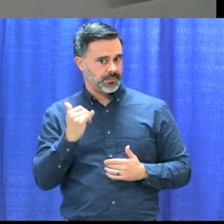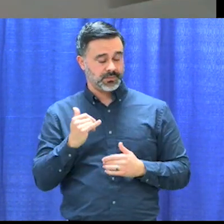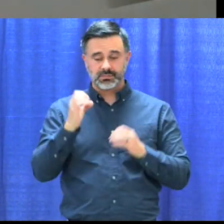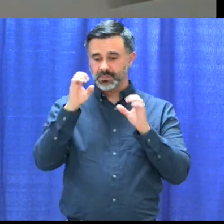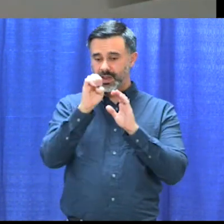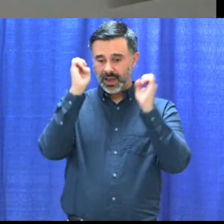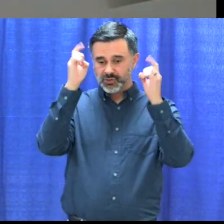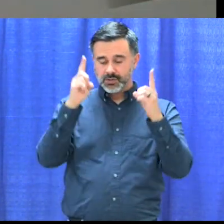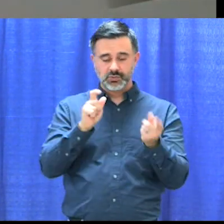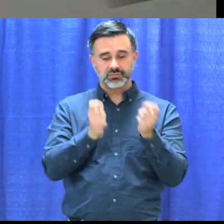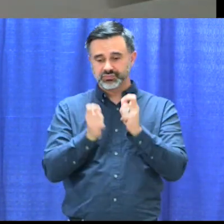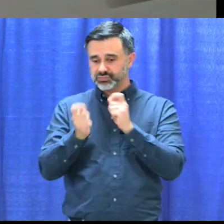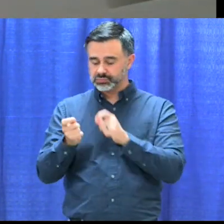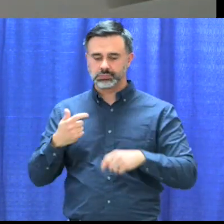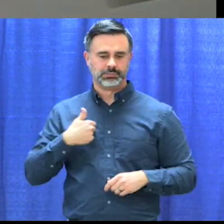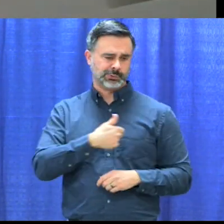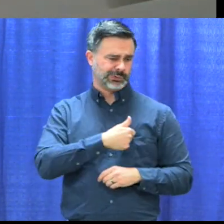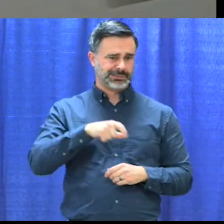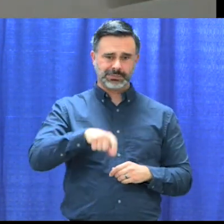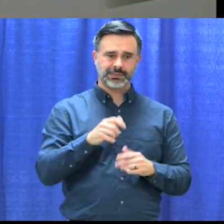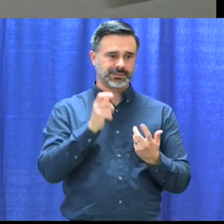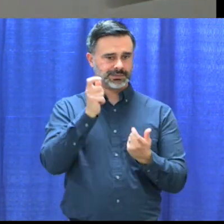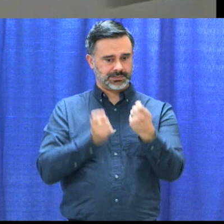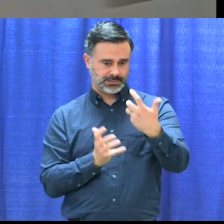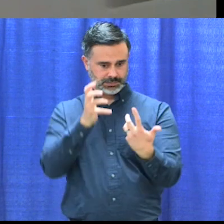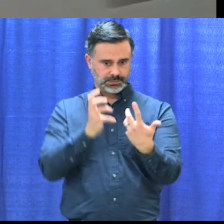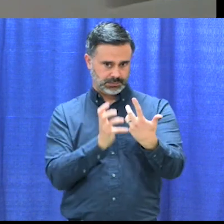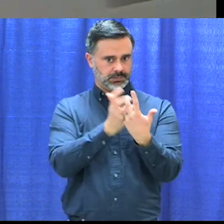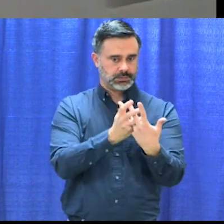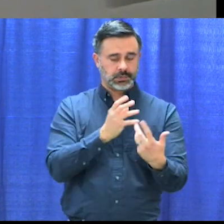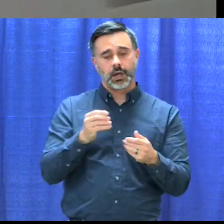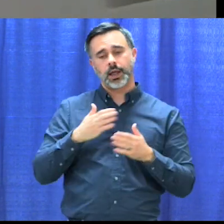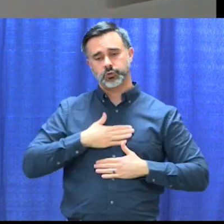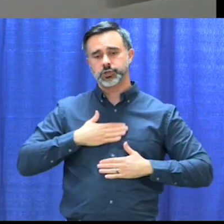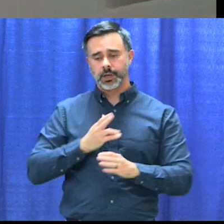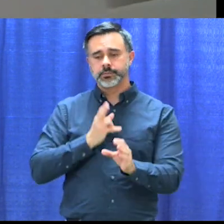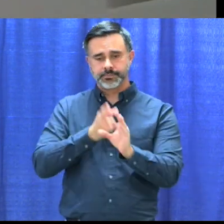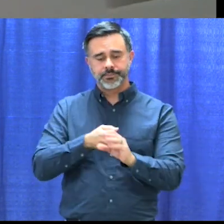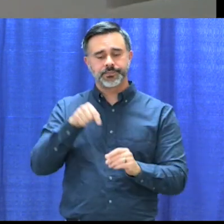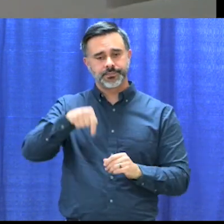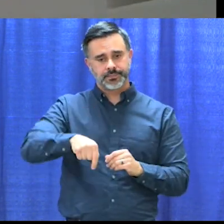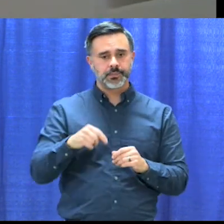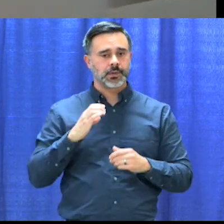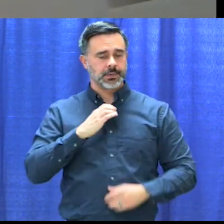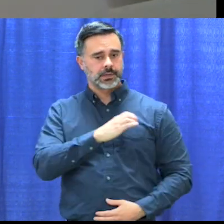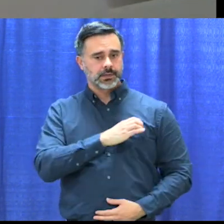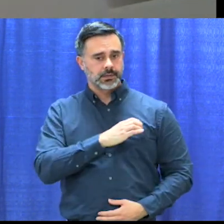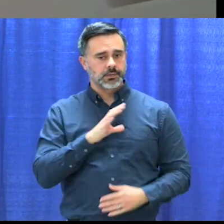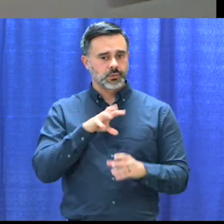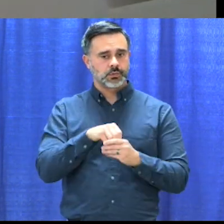a government must be ready to adjust and adapt and I really appreciate the opportunity to be part of this committee to do that.